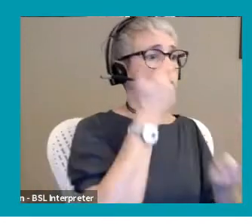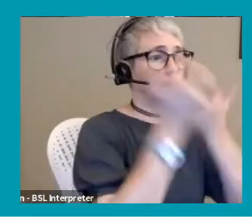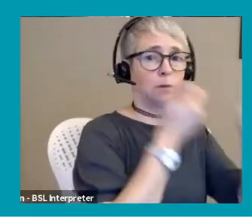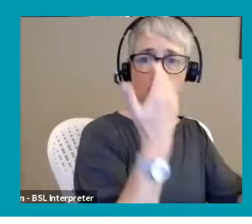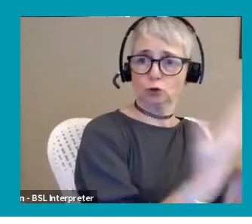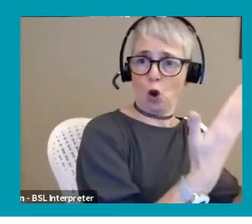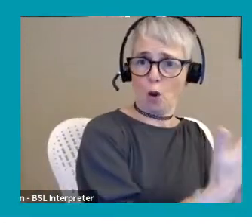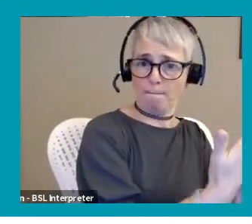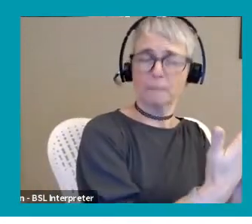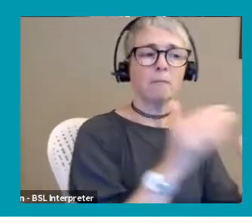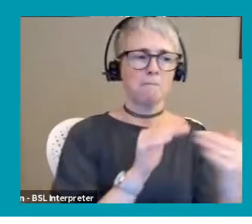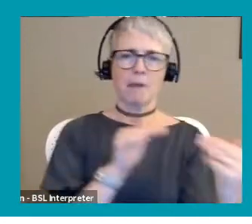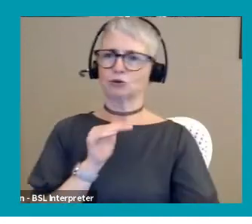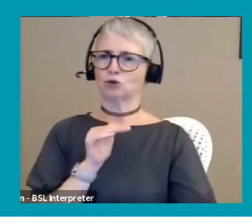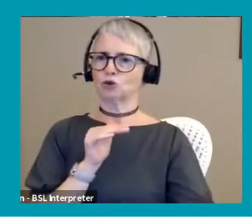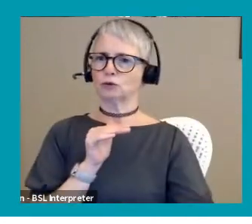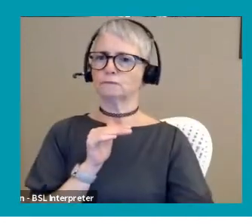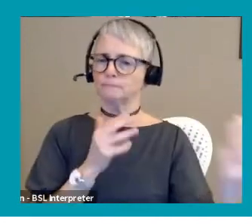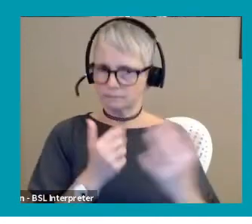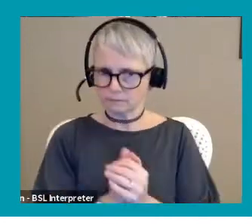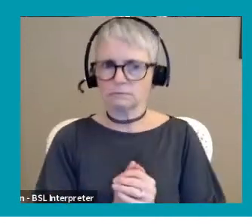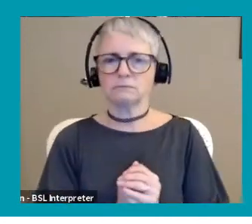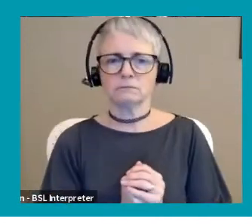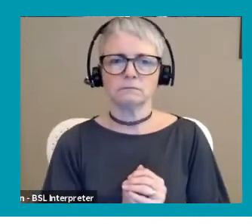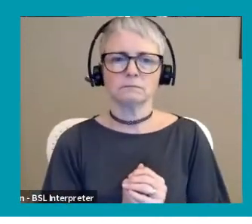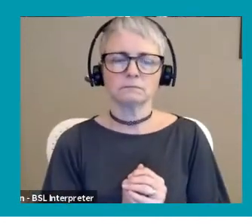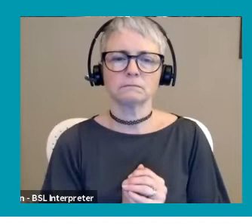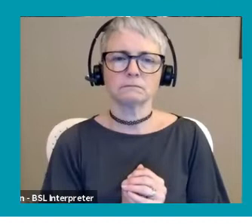So your work values can help you find the right job. If you think about it.